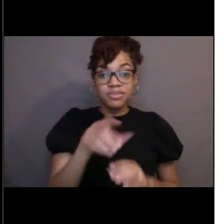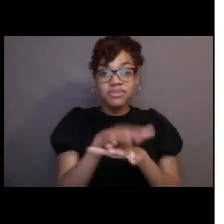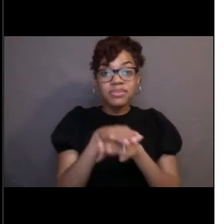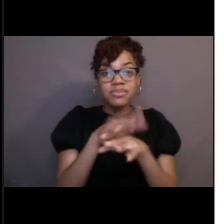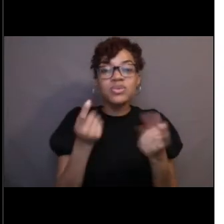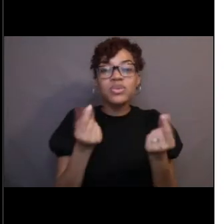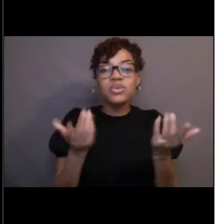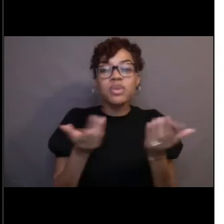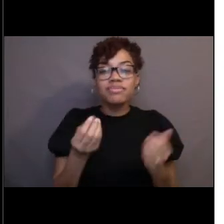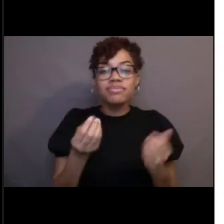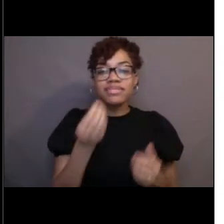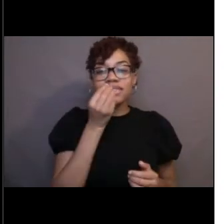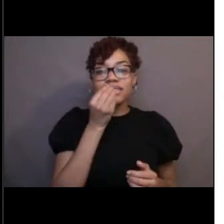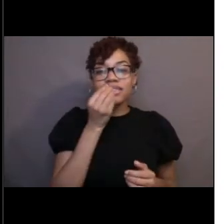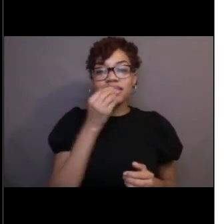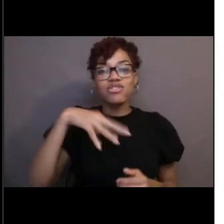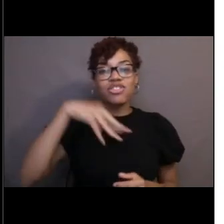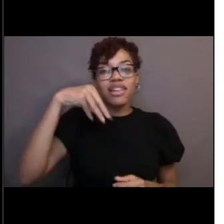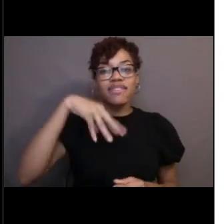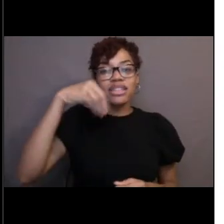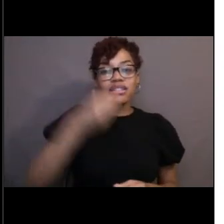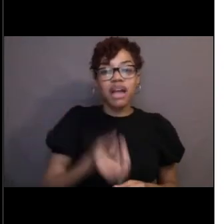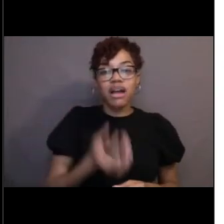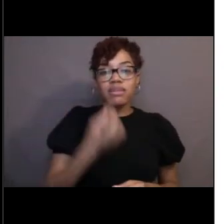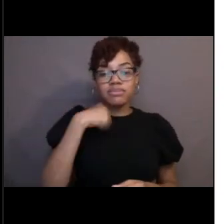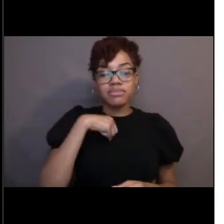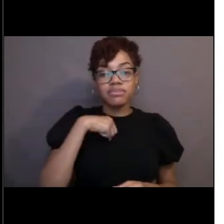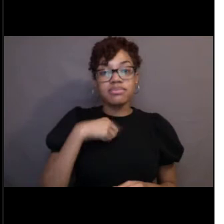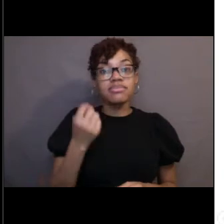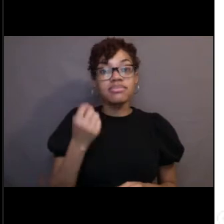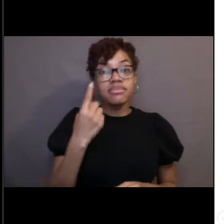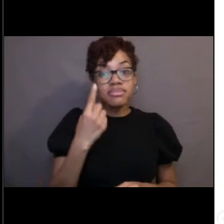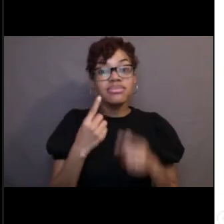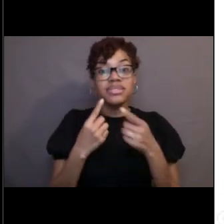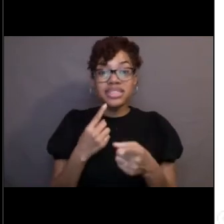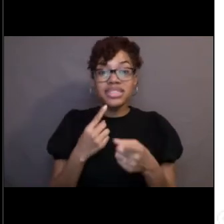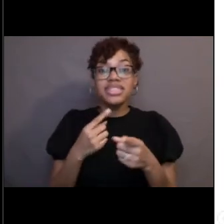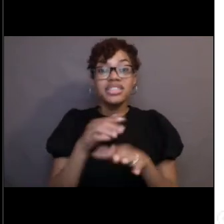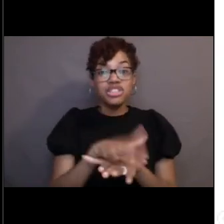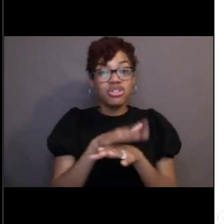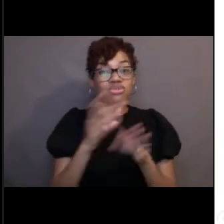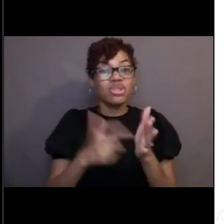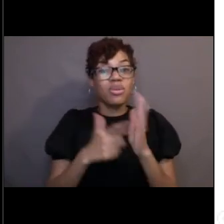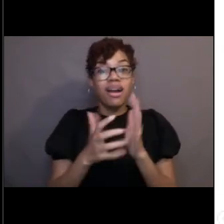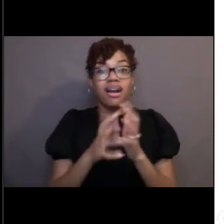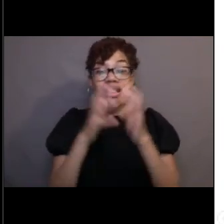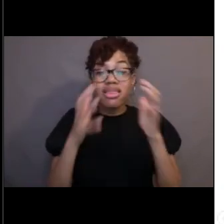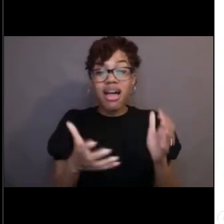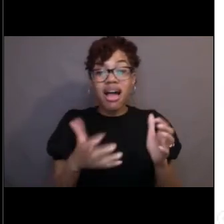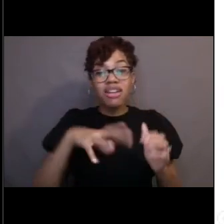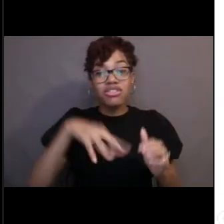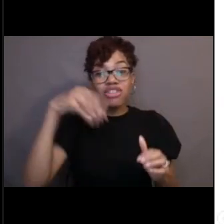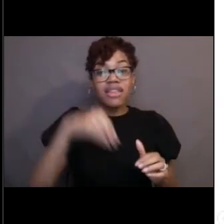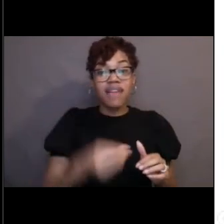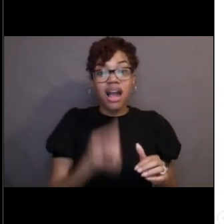And because they're so big, they have to eat a ton of jellyfish. So what they're doing when they come here is,